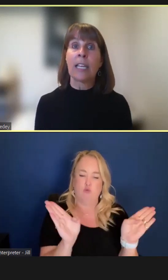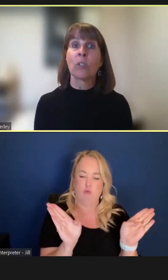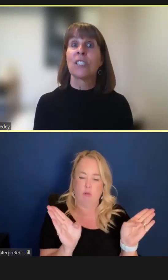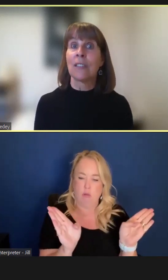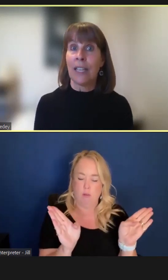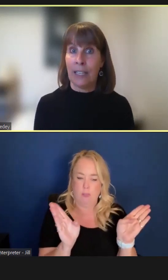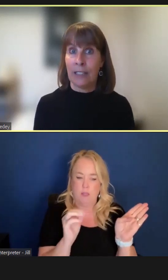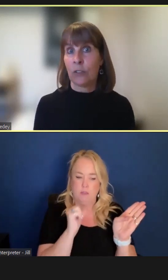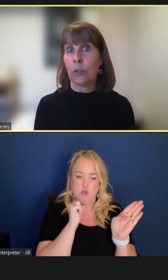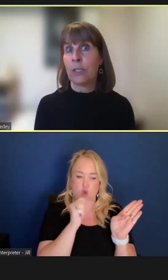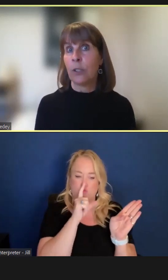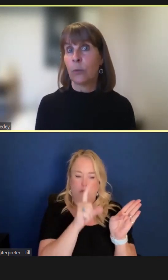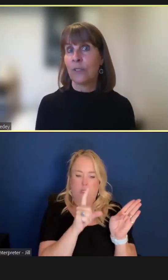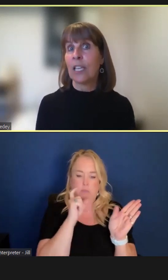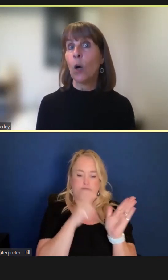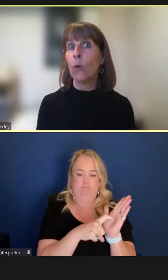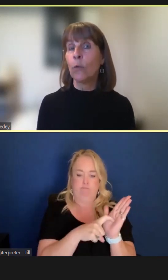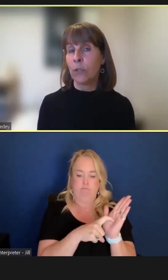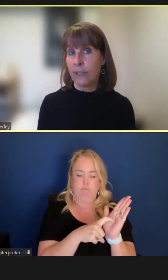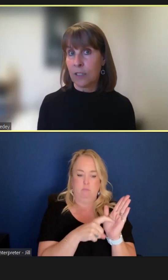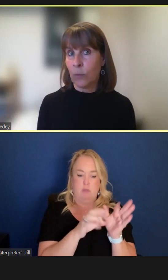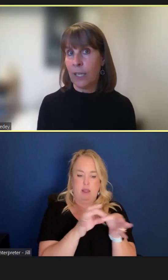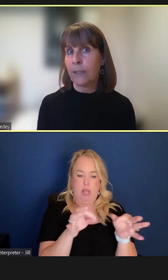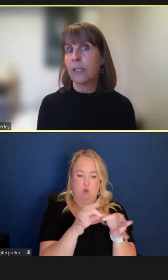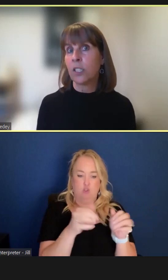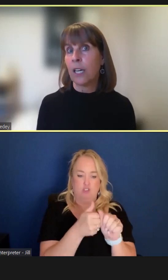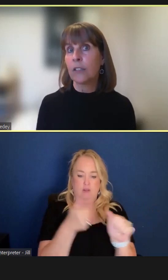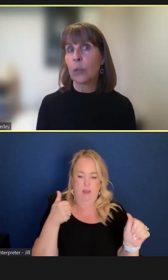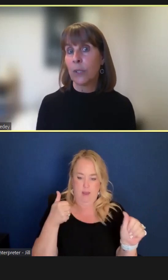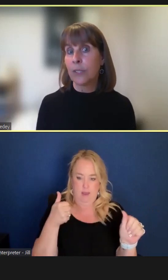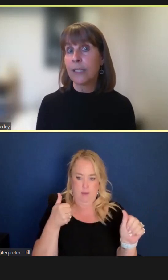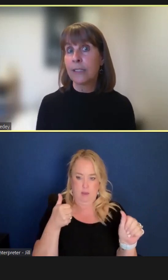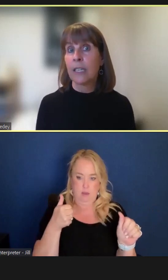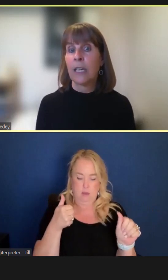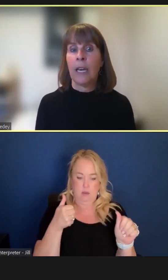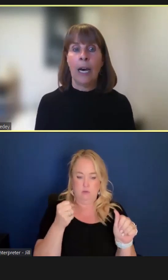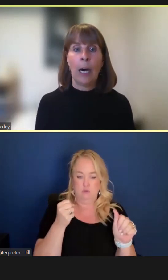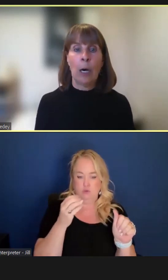delay so in other words they overestimate the child's abilities uh so